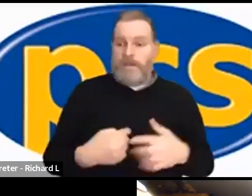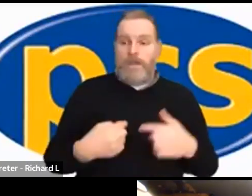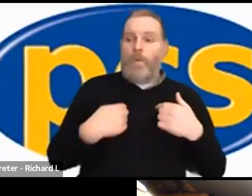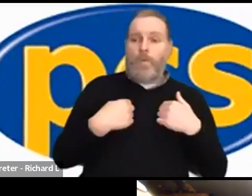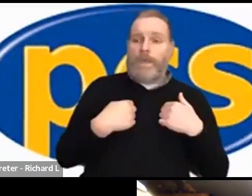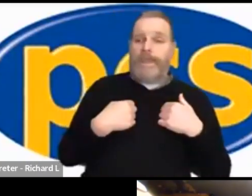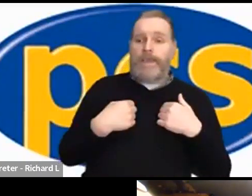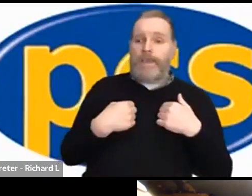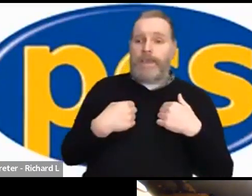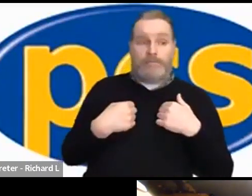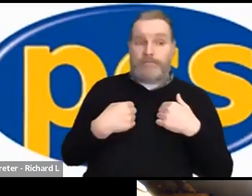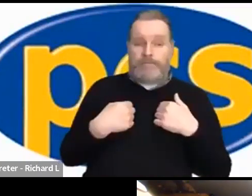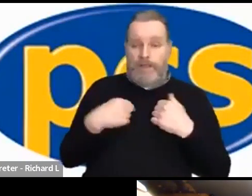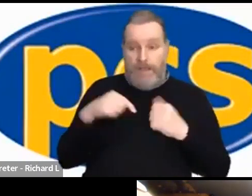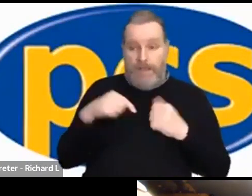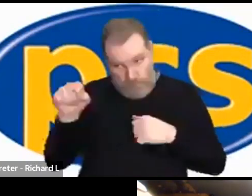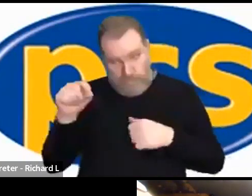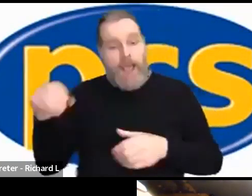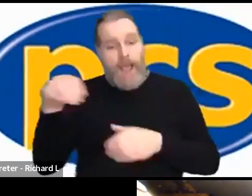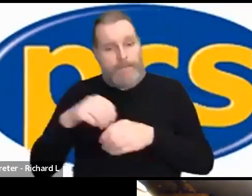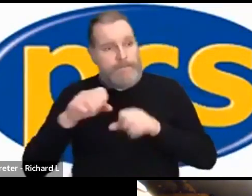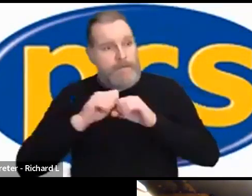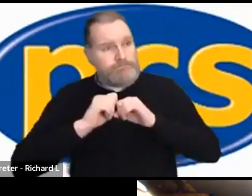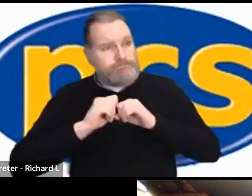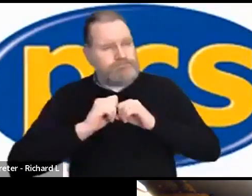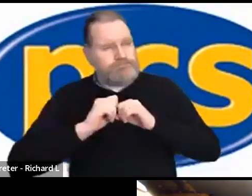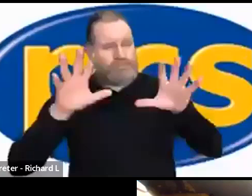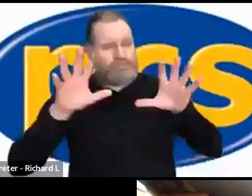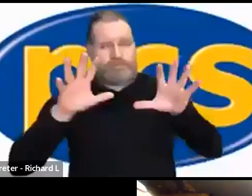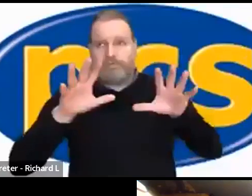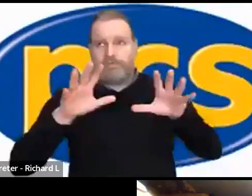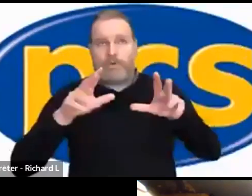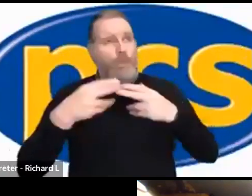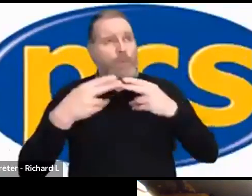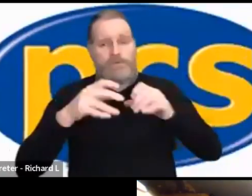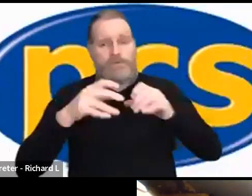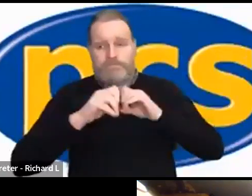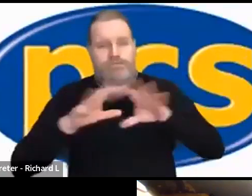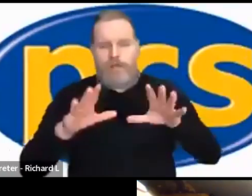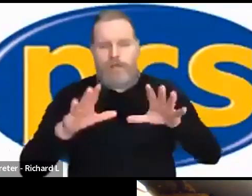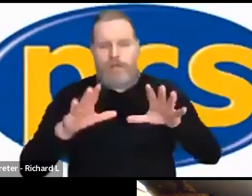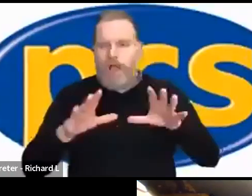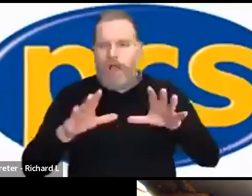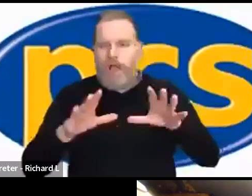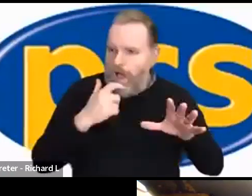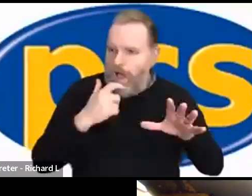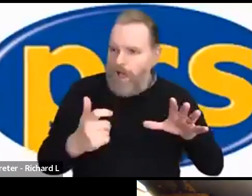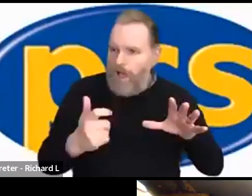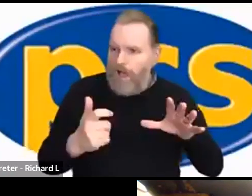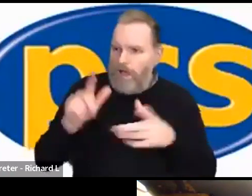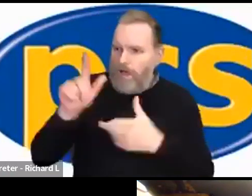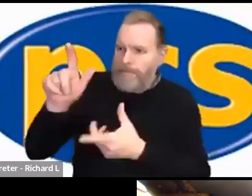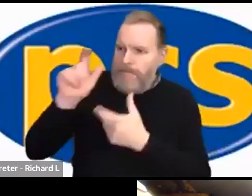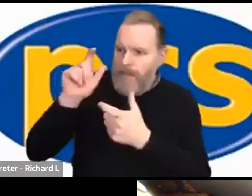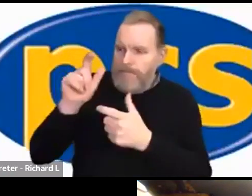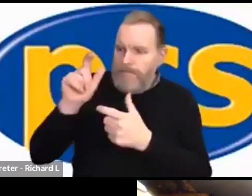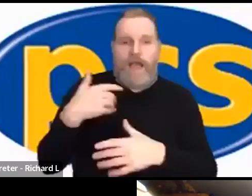No, we didn't pull out n't put that in the press release. This was a member telling a journalist, and I tell you it went went viral because the journalist said, I have been on